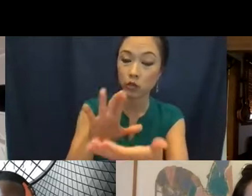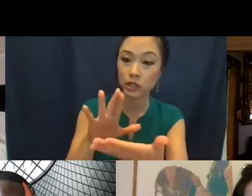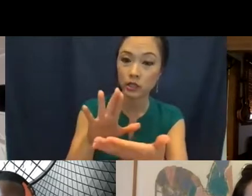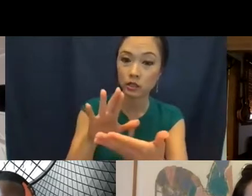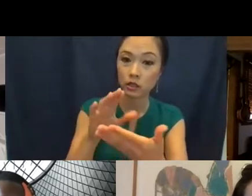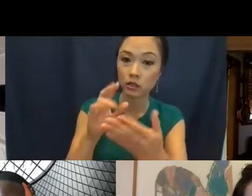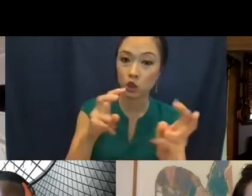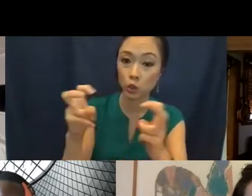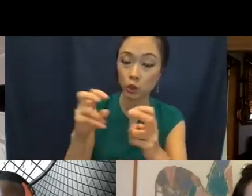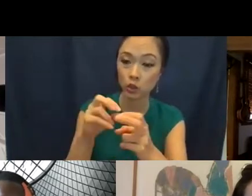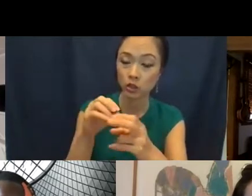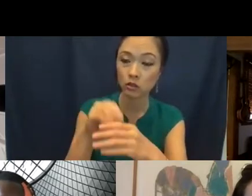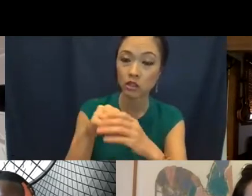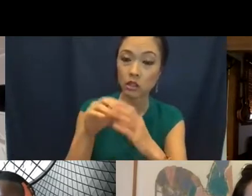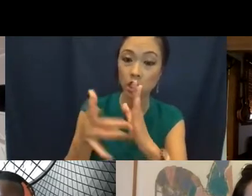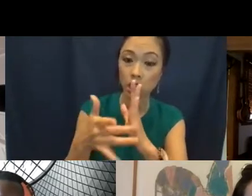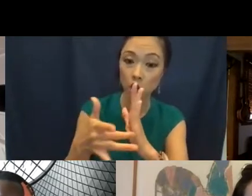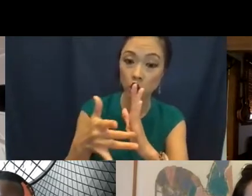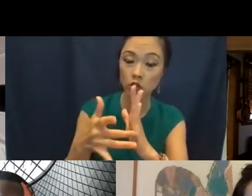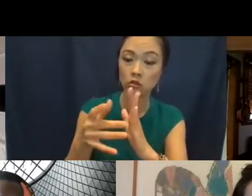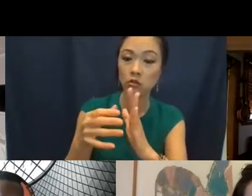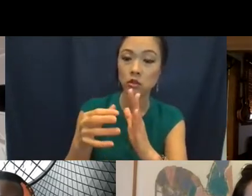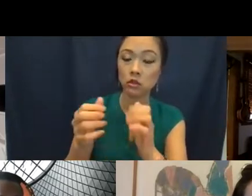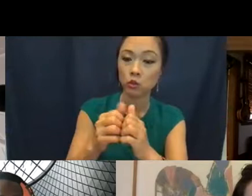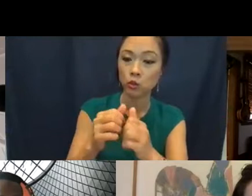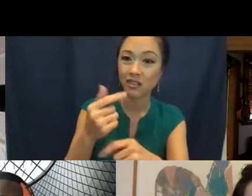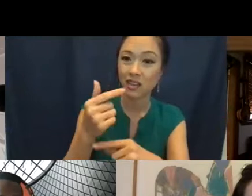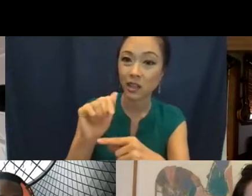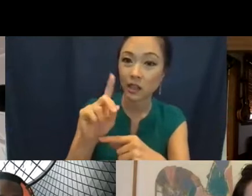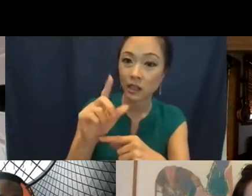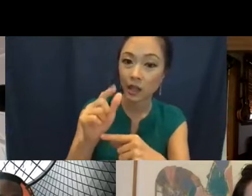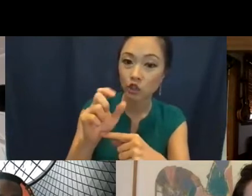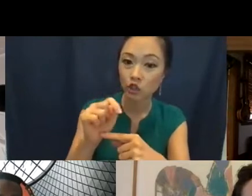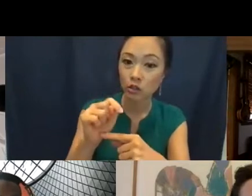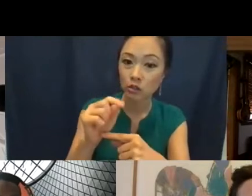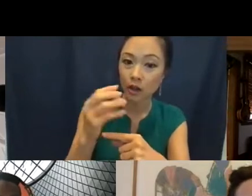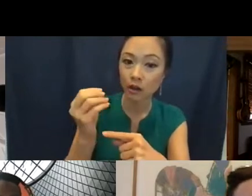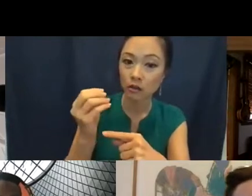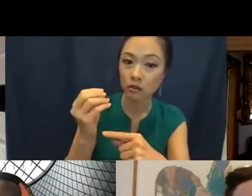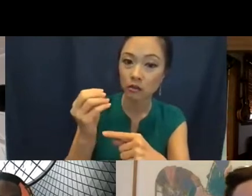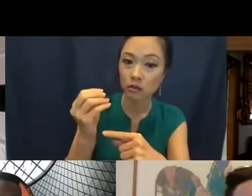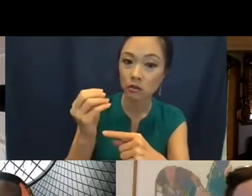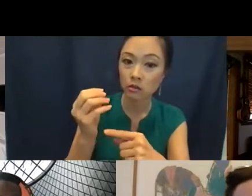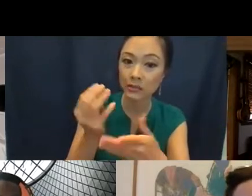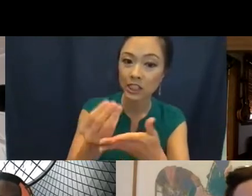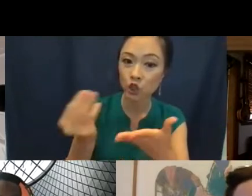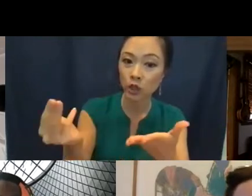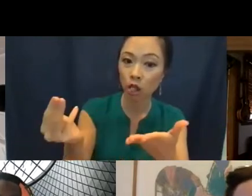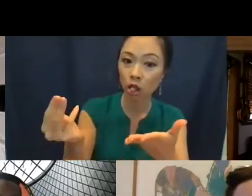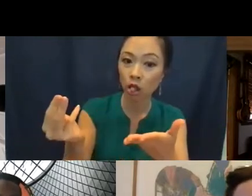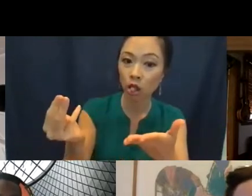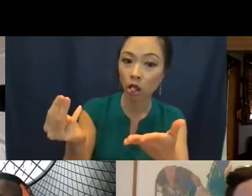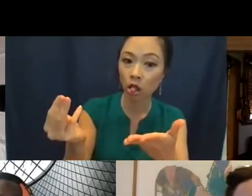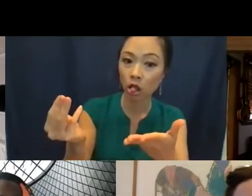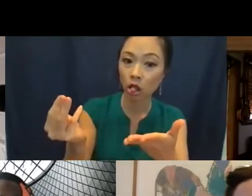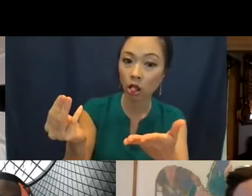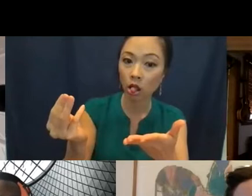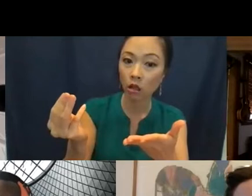of gadget or material consumption but reconsidering information